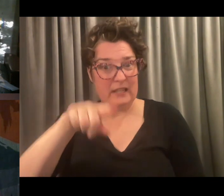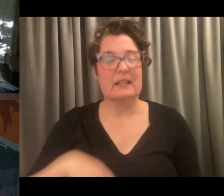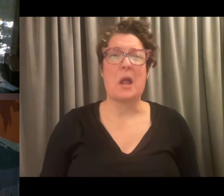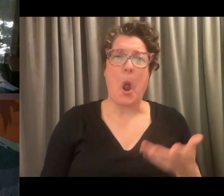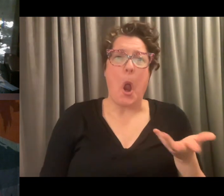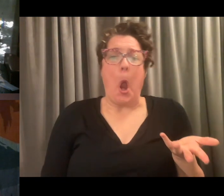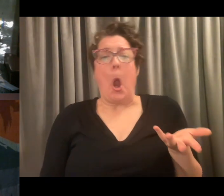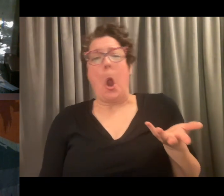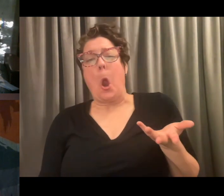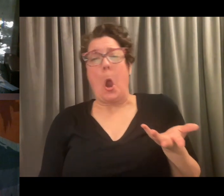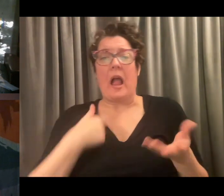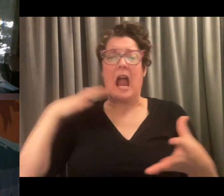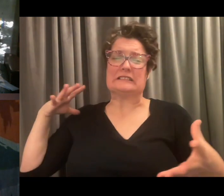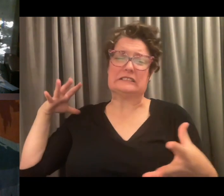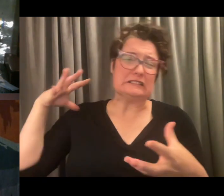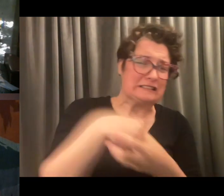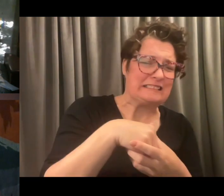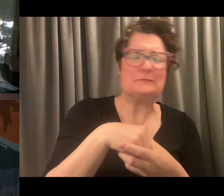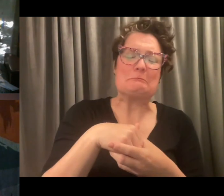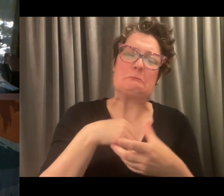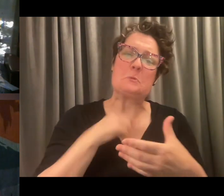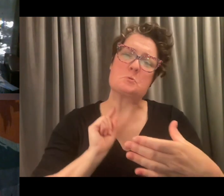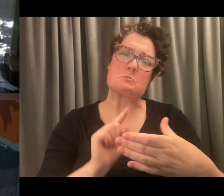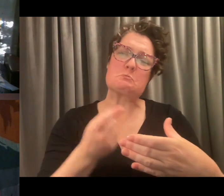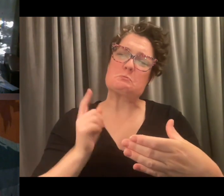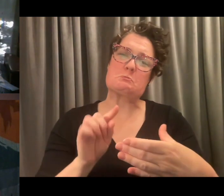Never: I don't think I'm deeply knowing that many people I've like, There's